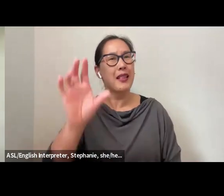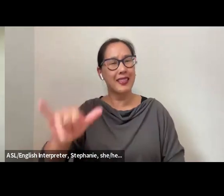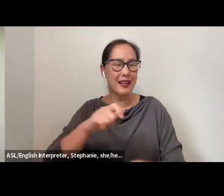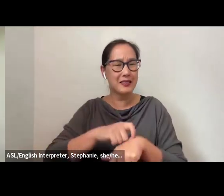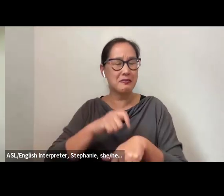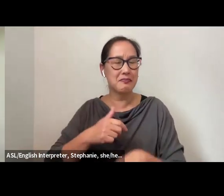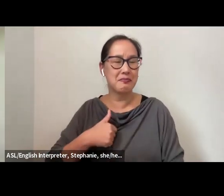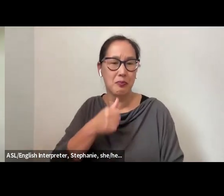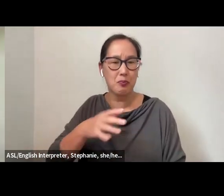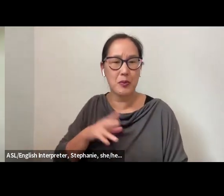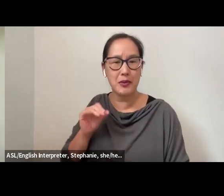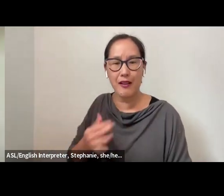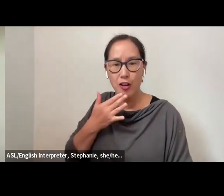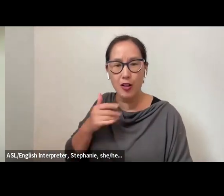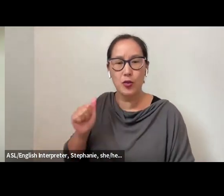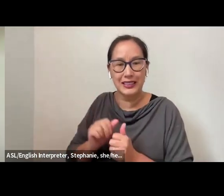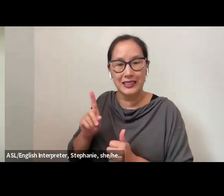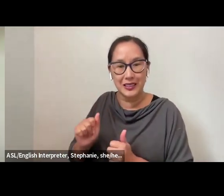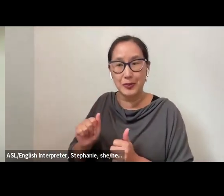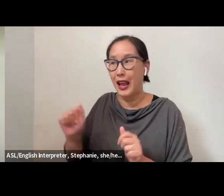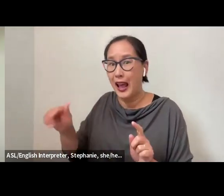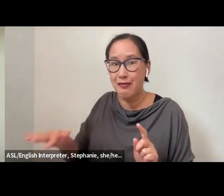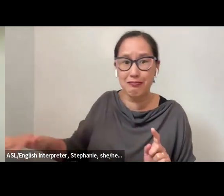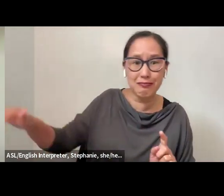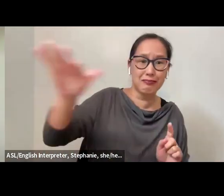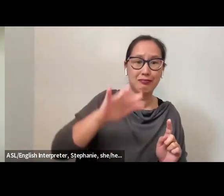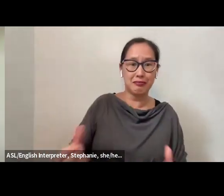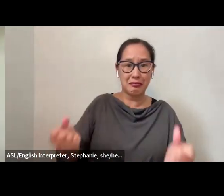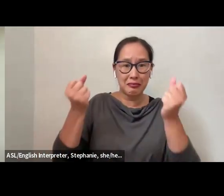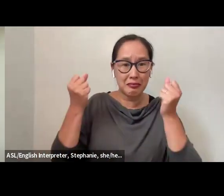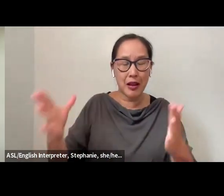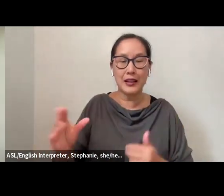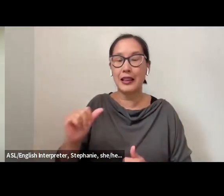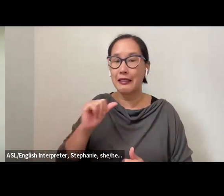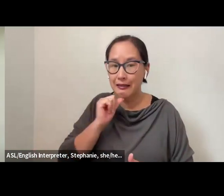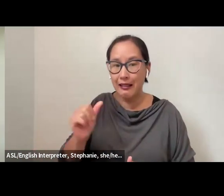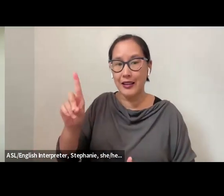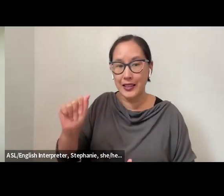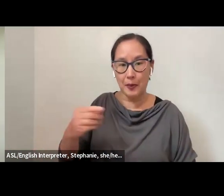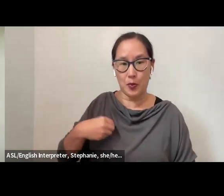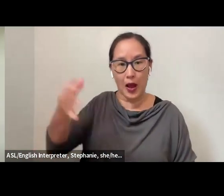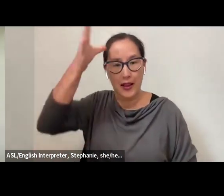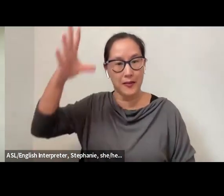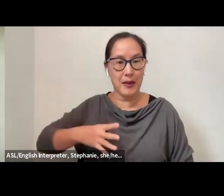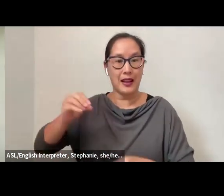surrounded by a lot of non-disabled white men in film. There was so much I had to figure out on my own,